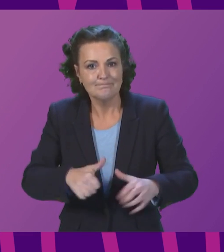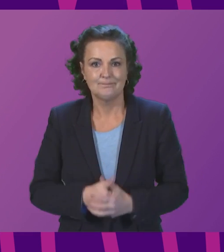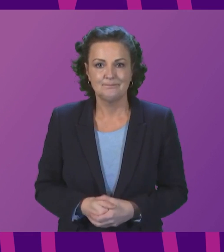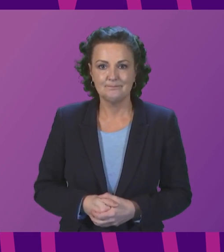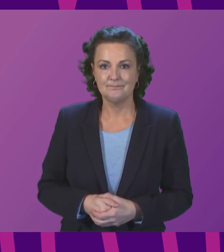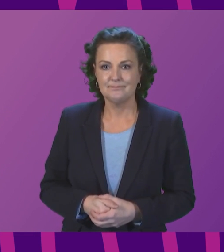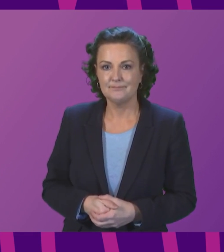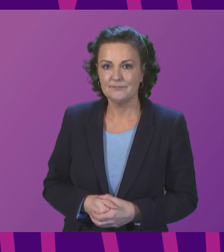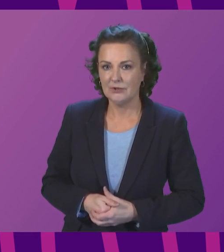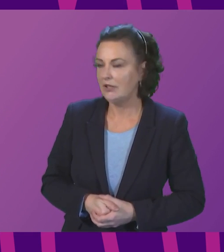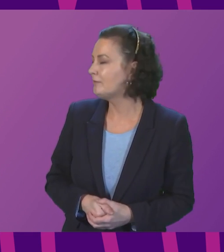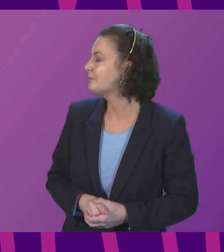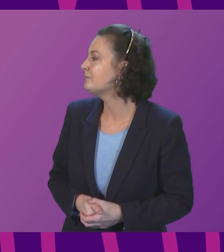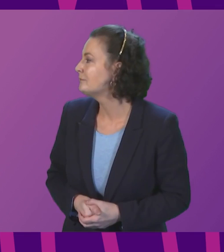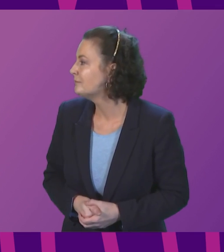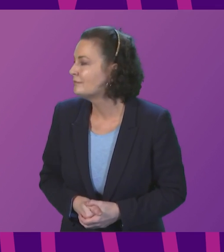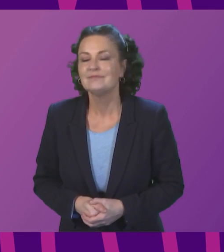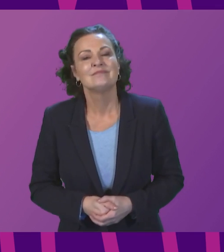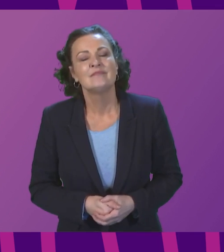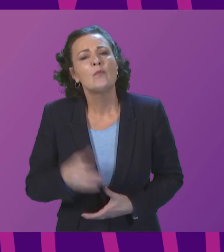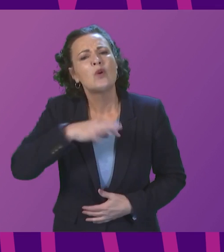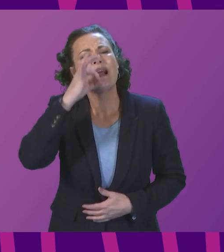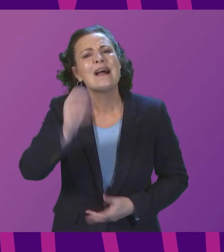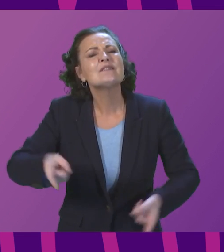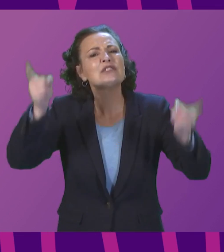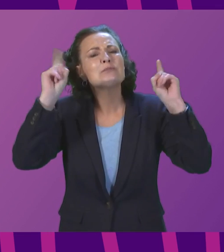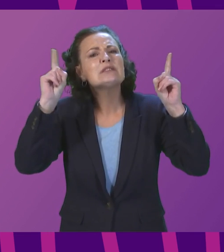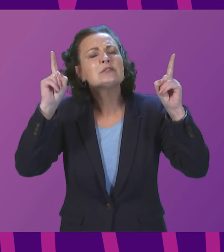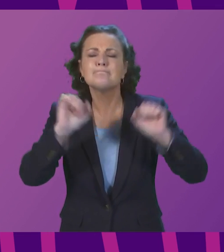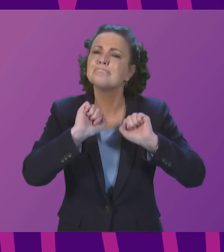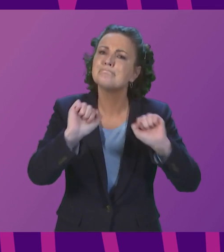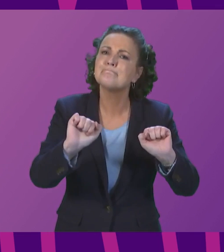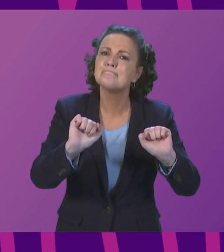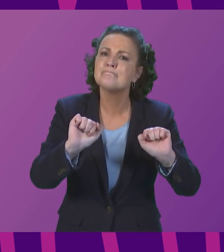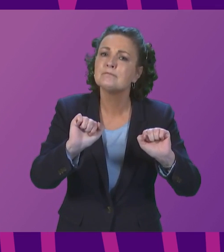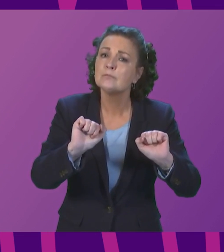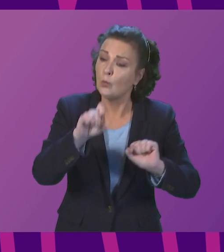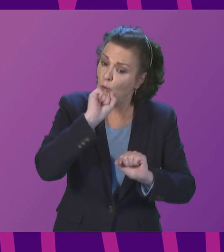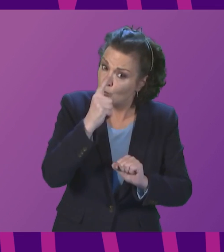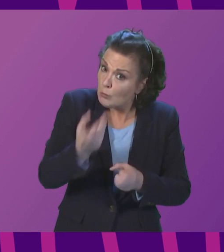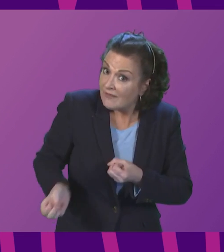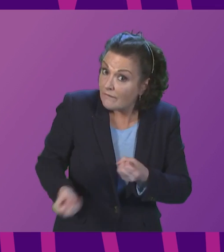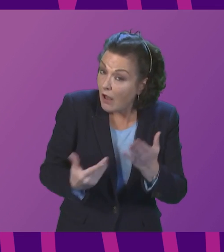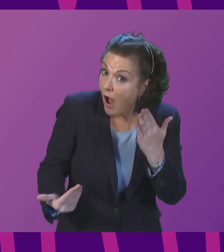To ask the First Minister whether she will provide an update on what steps the Scottish